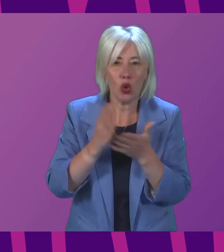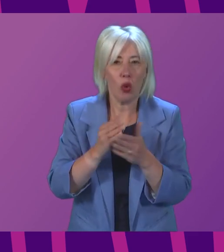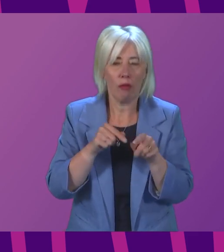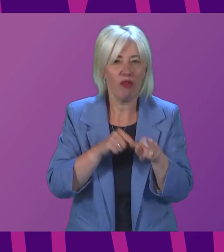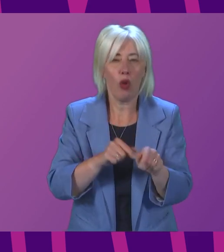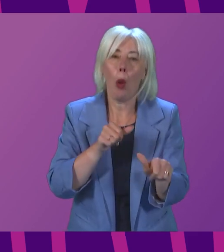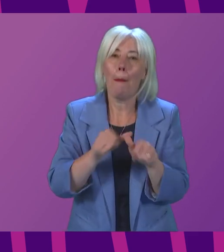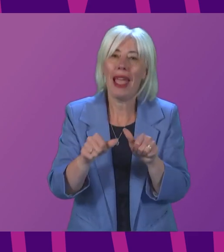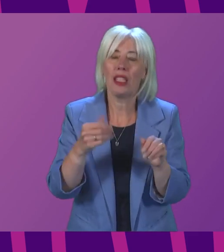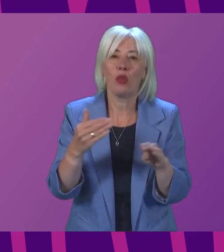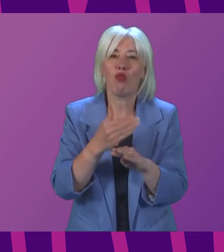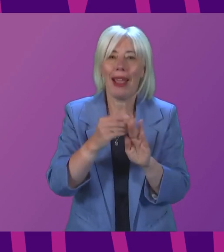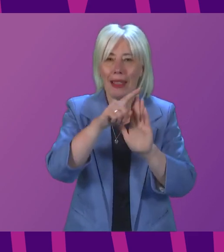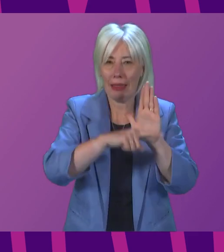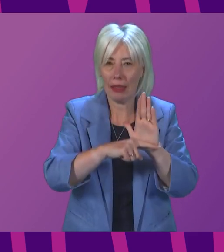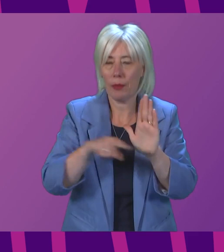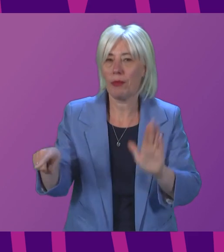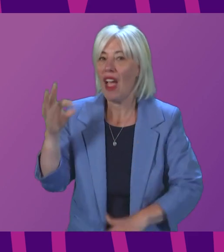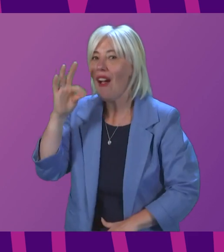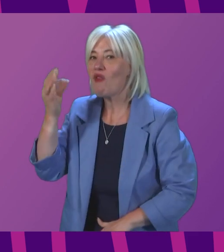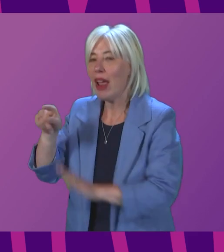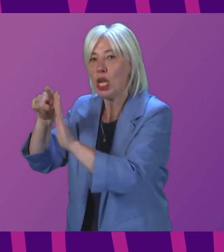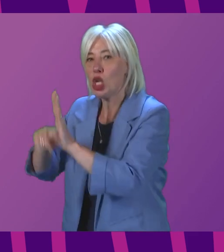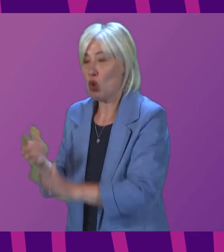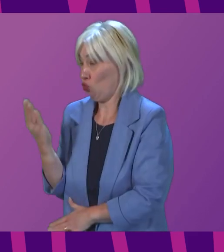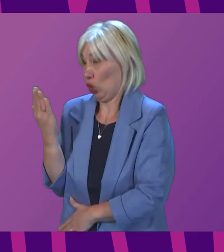The French legislation has only recently come into force.